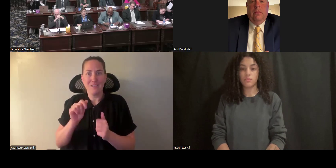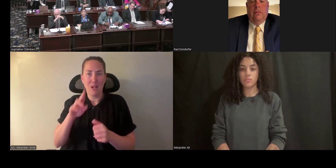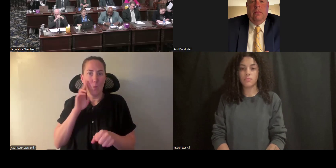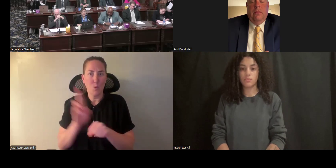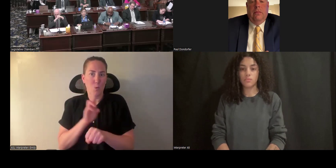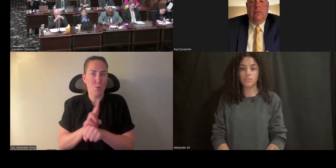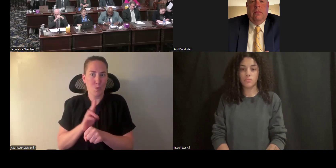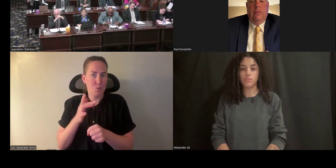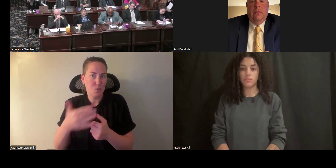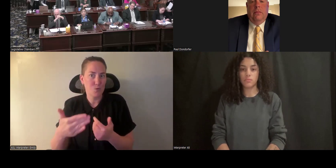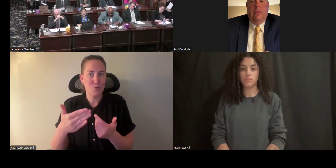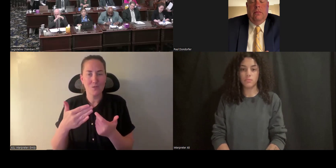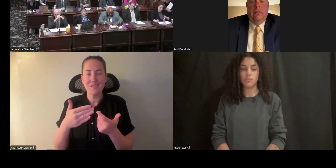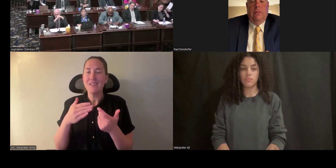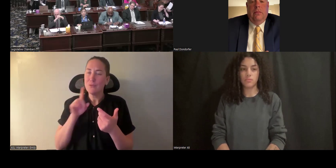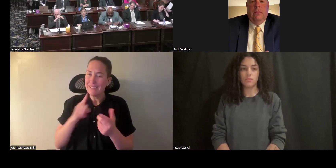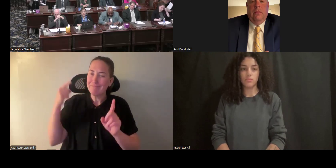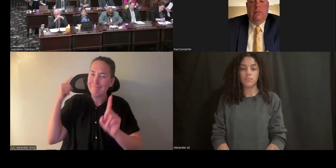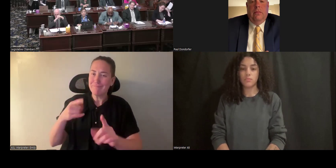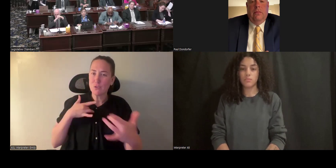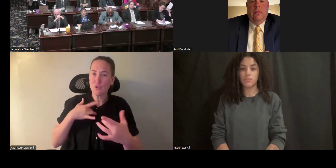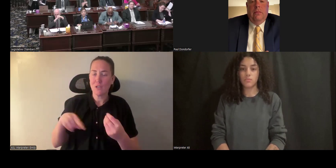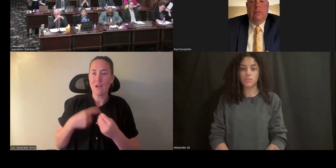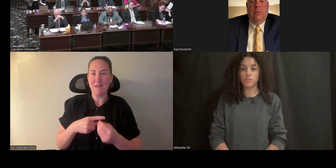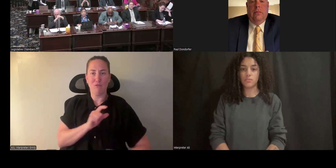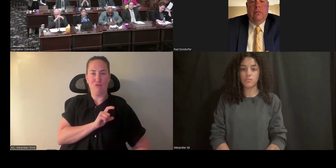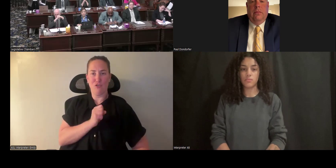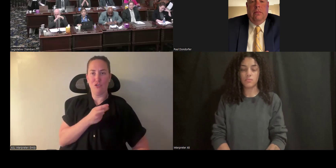used and that mostly involves concerns over the sheriff's department relationship with